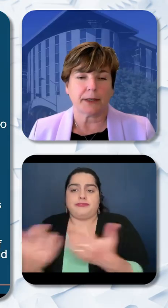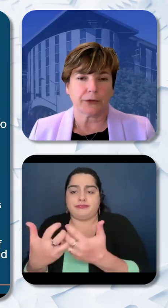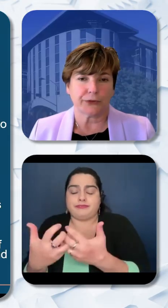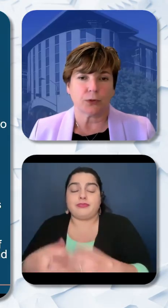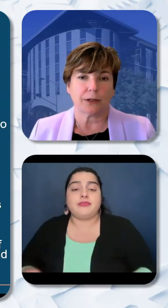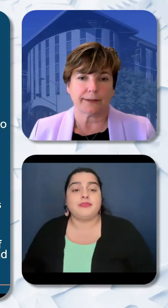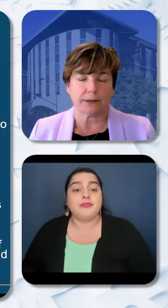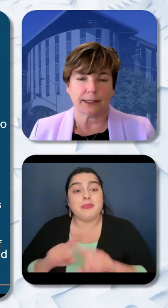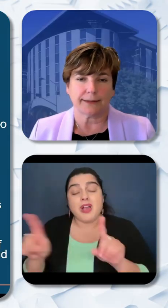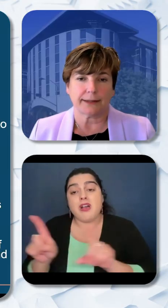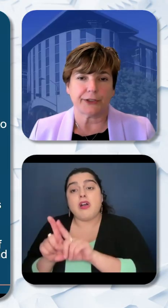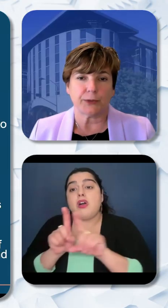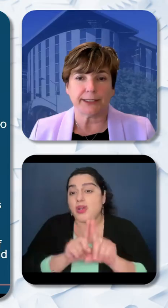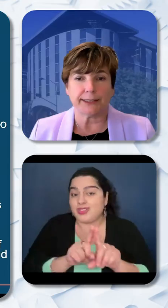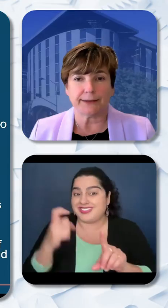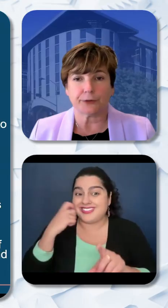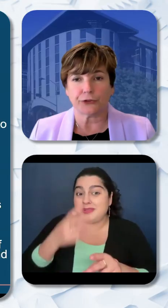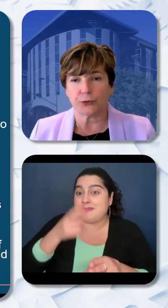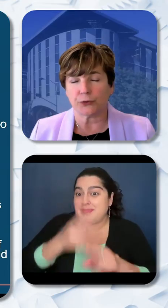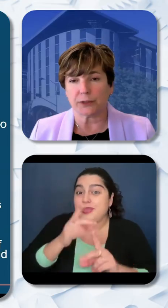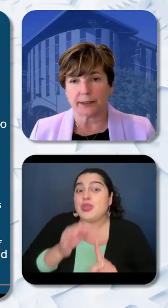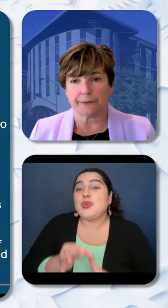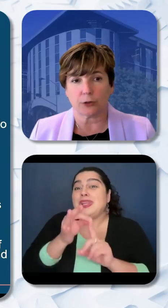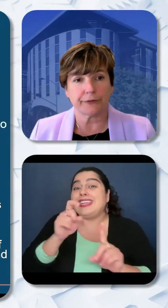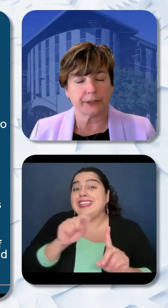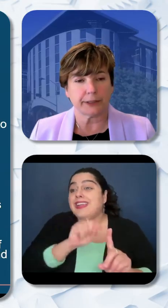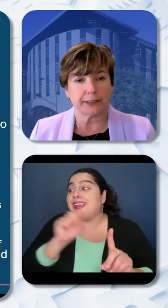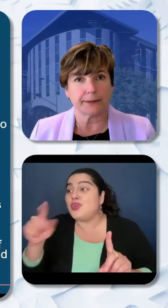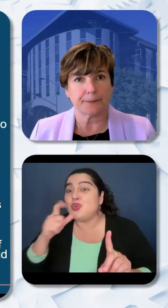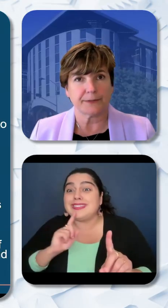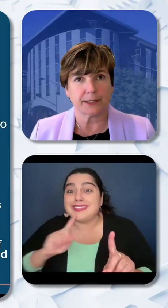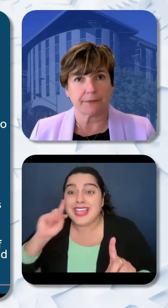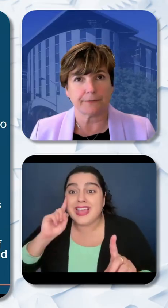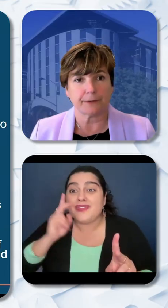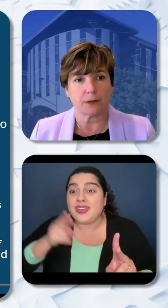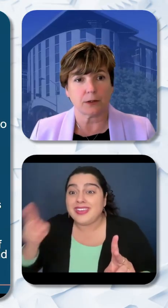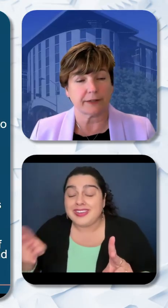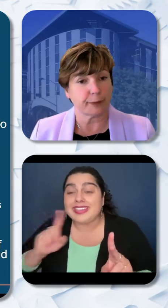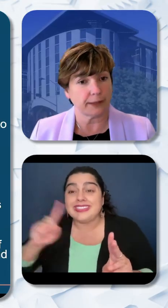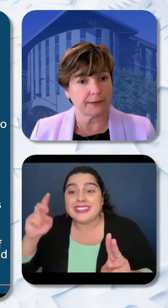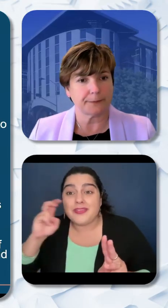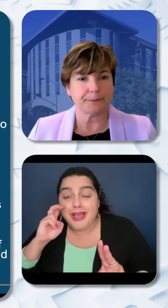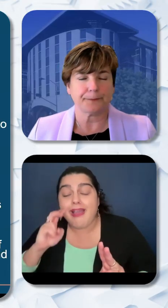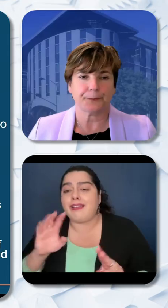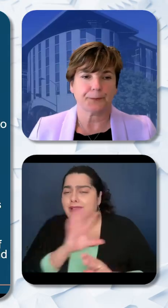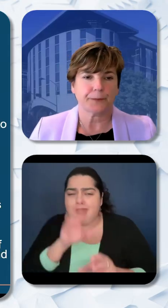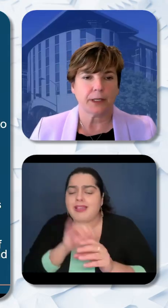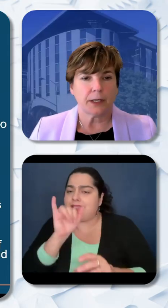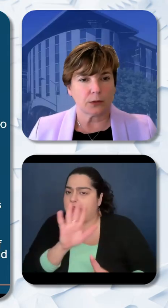But it also calls out, like I said, the unique needs for students who are Deaf, Hard of Hearing, Deaf, or DeafBlind.